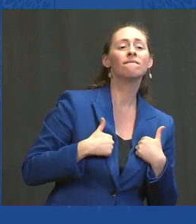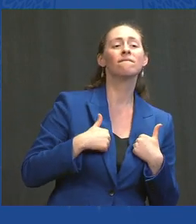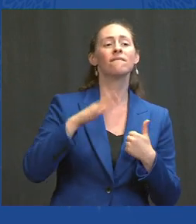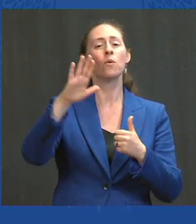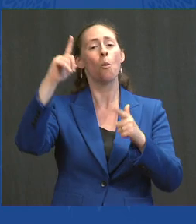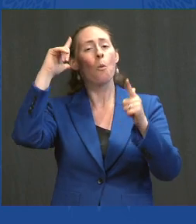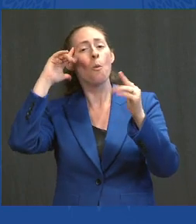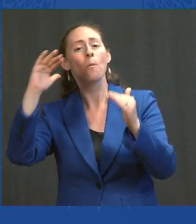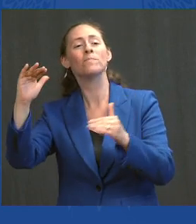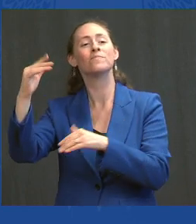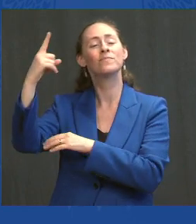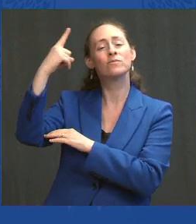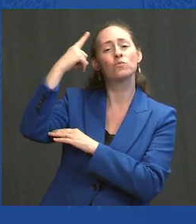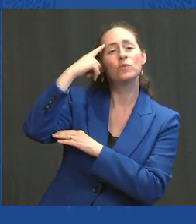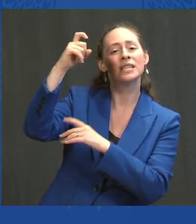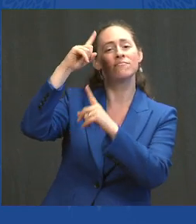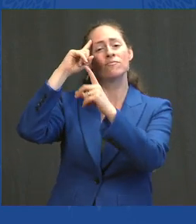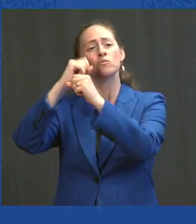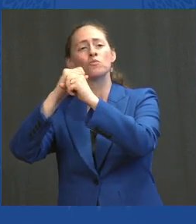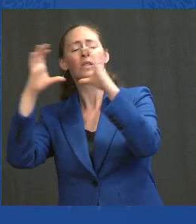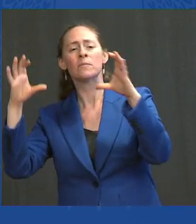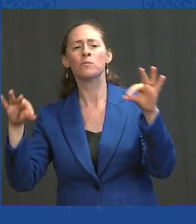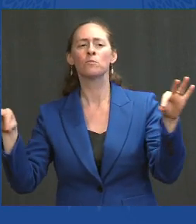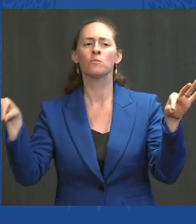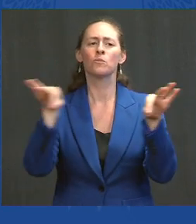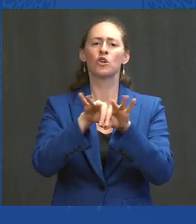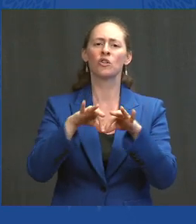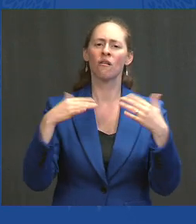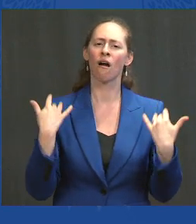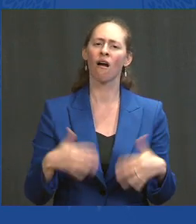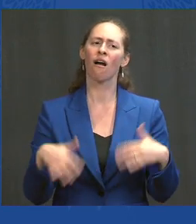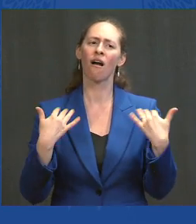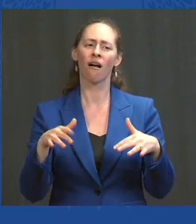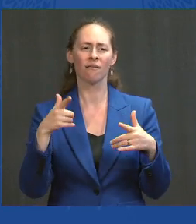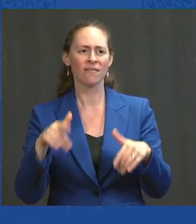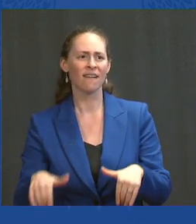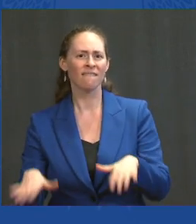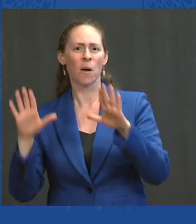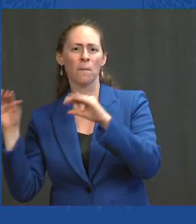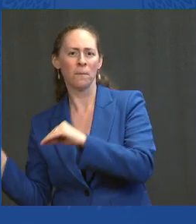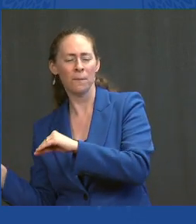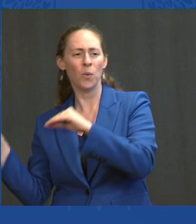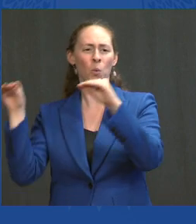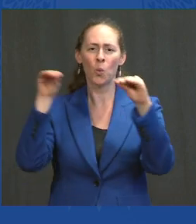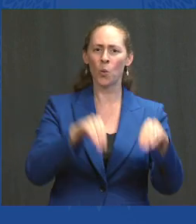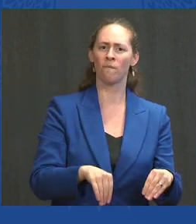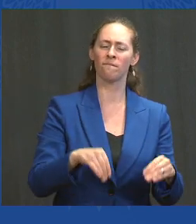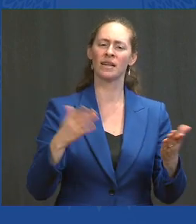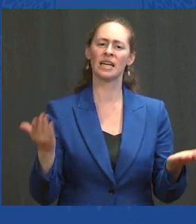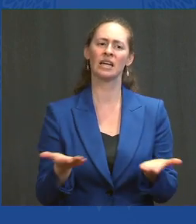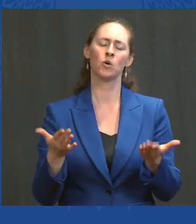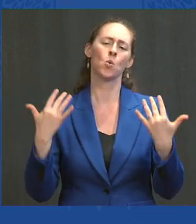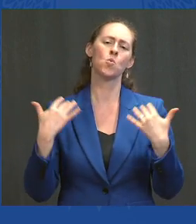you have done more than move to a new place. I've often said that America is the only nation in the world